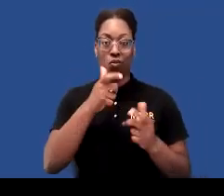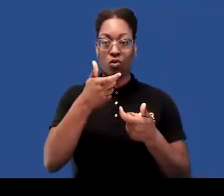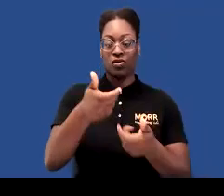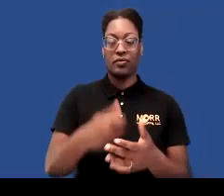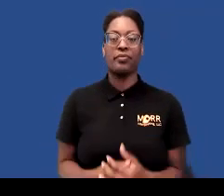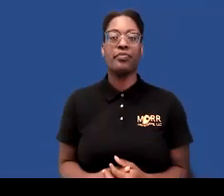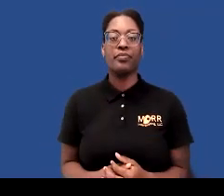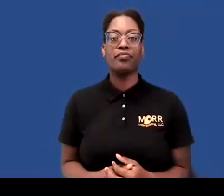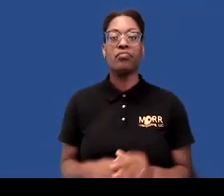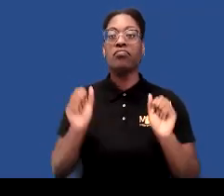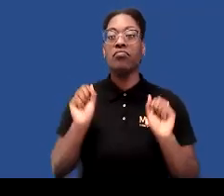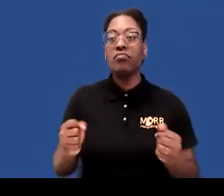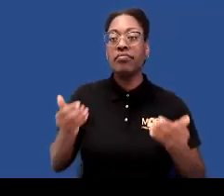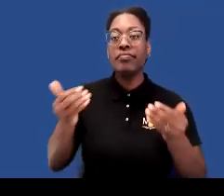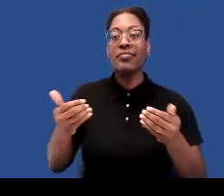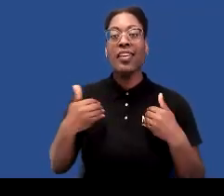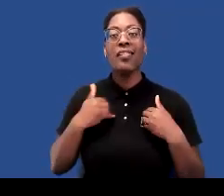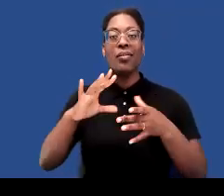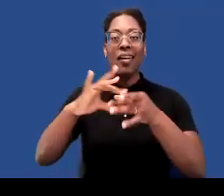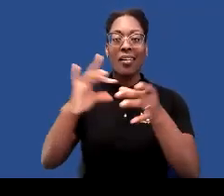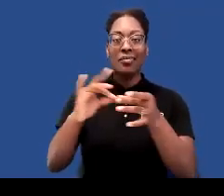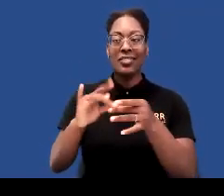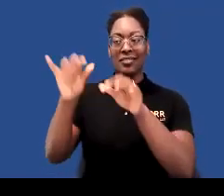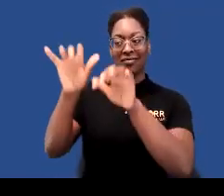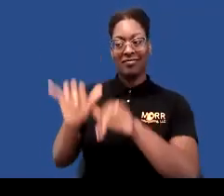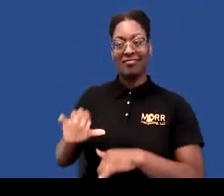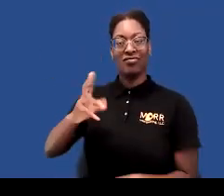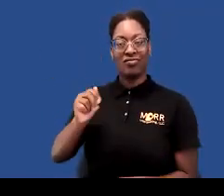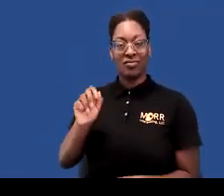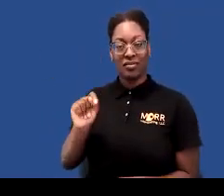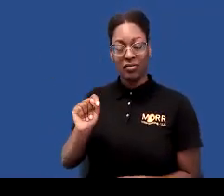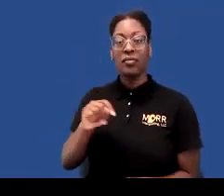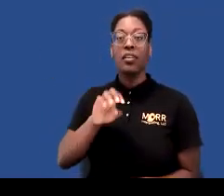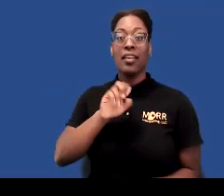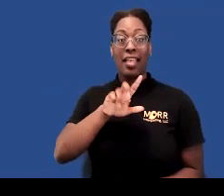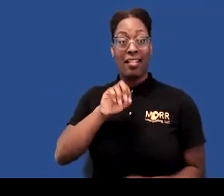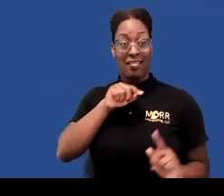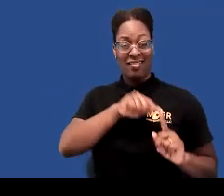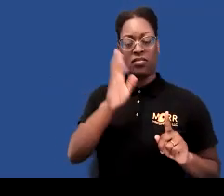Elle is planning on compiling your questions for Eric to answer in the guided Q&A portion